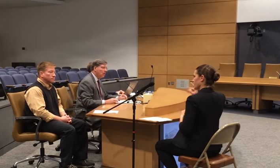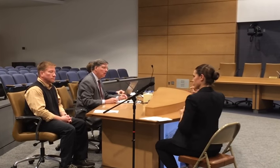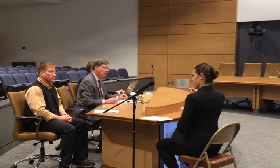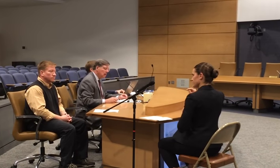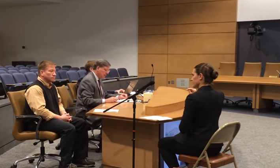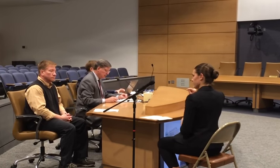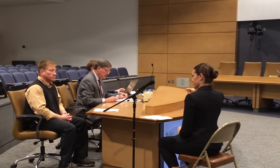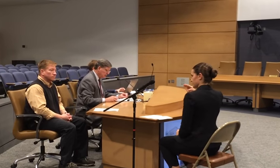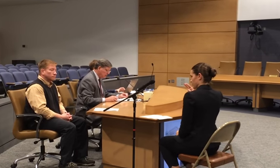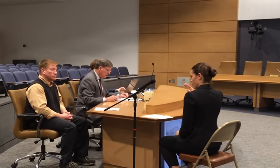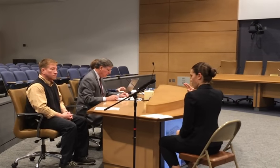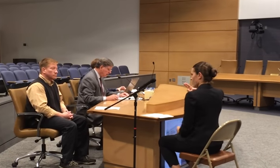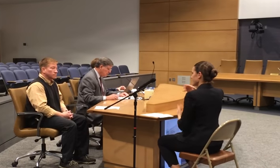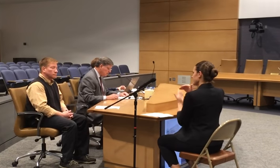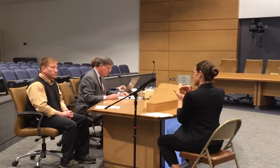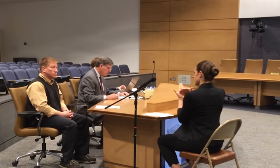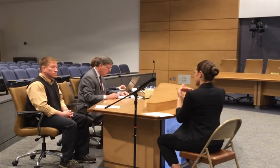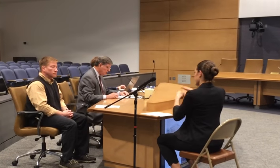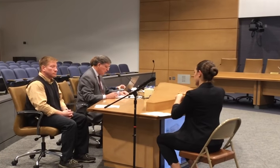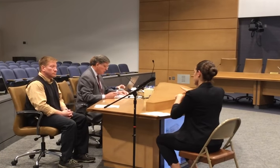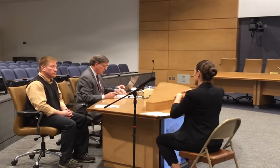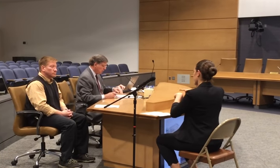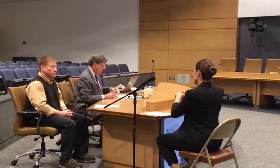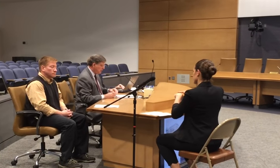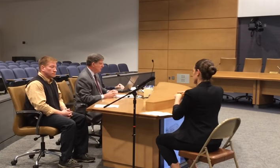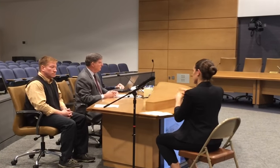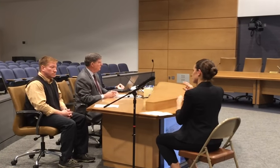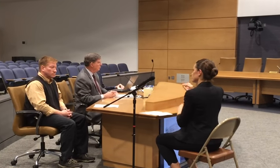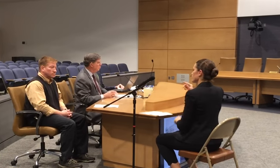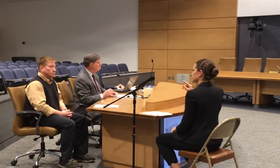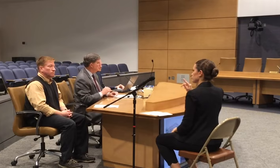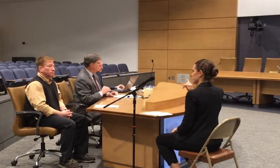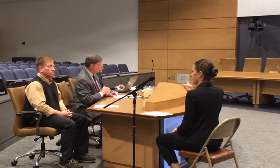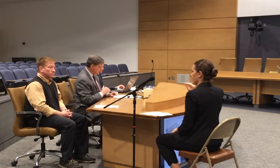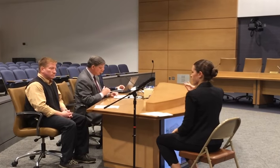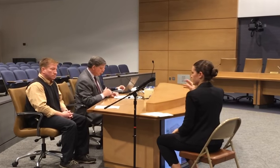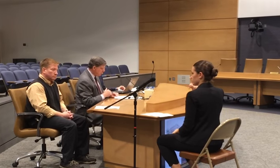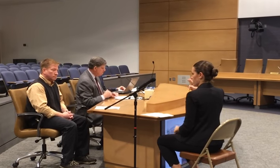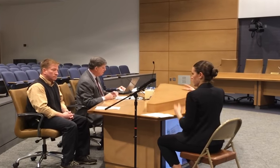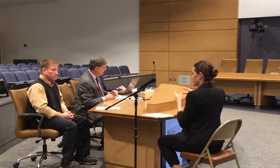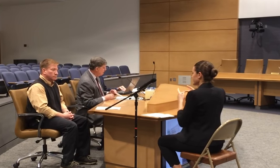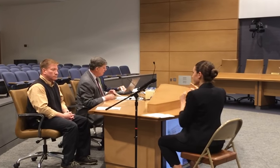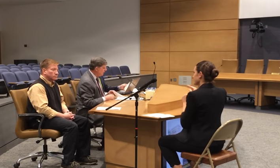Hall listed on the National Register of Historic Places.